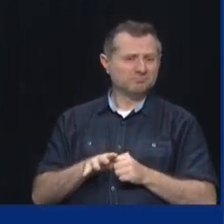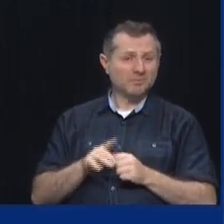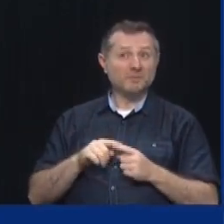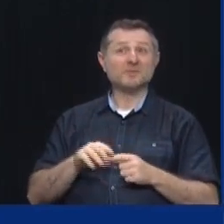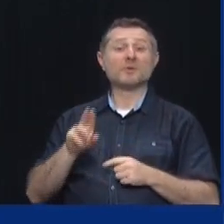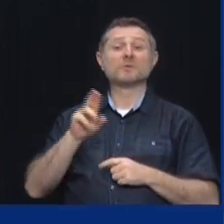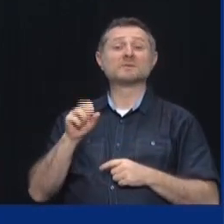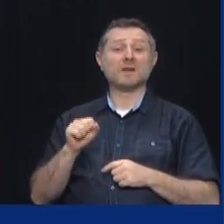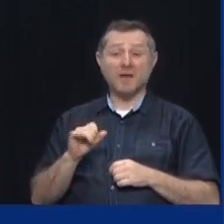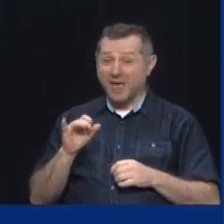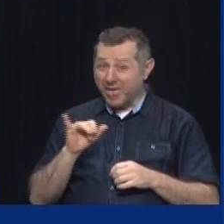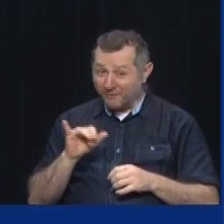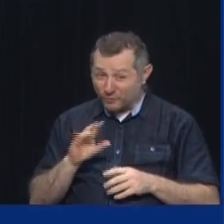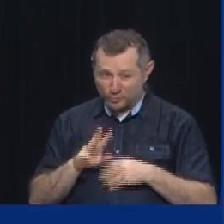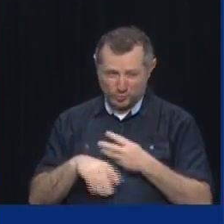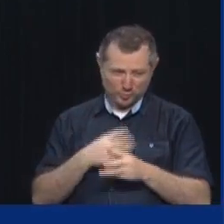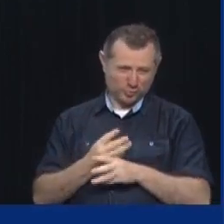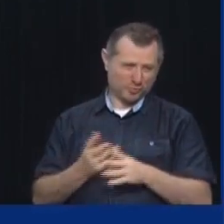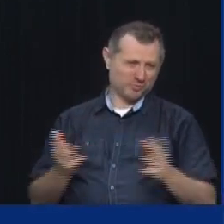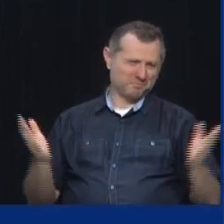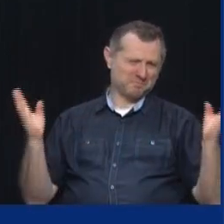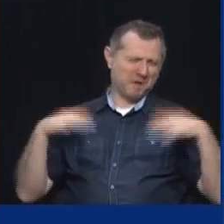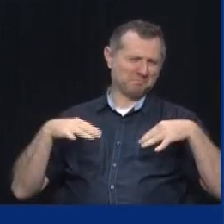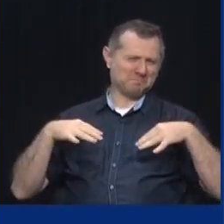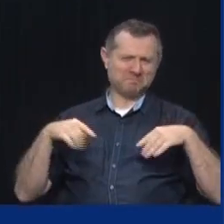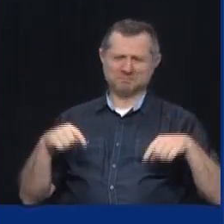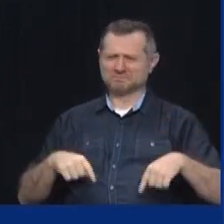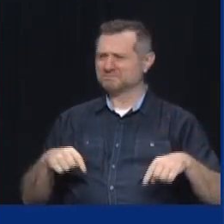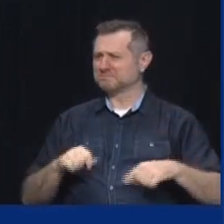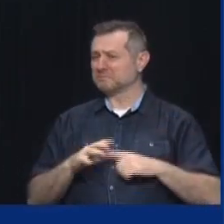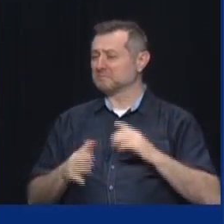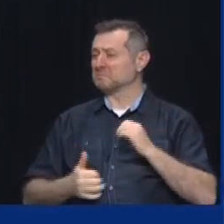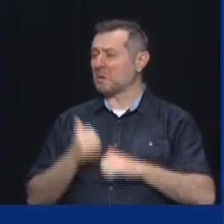NEW YORK STATE HAD THE HIGHEST COVID POSITIVITY IN THE COUNTRY